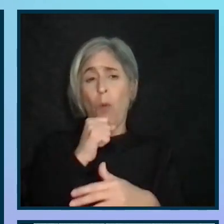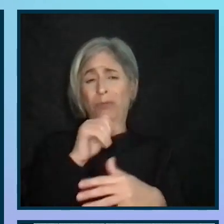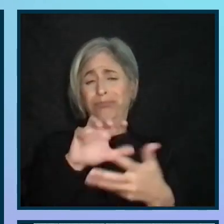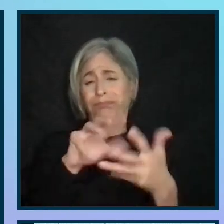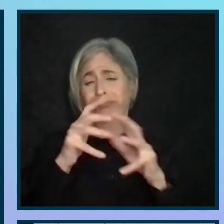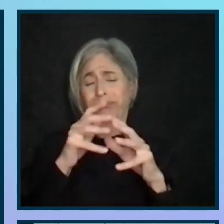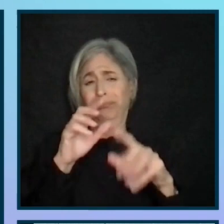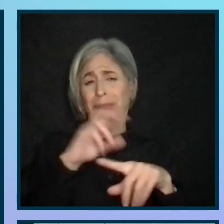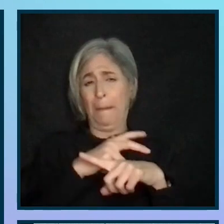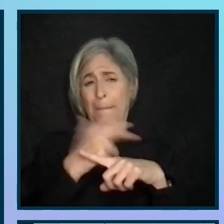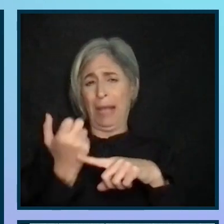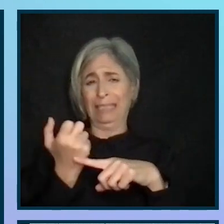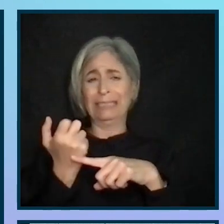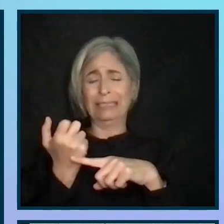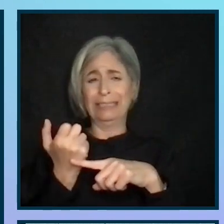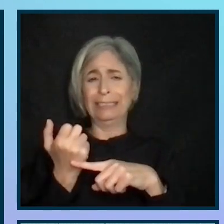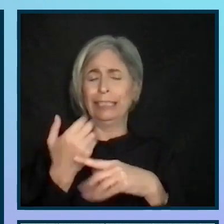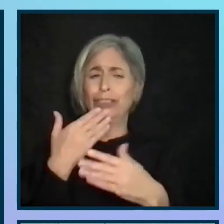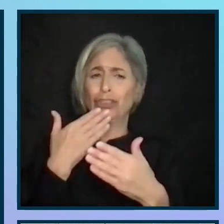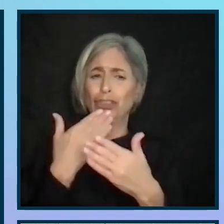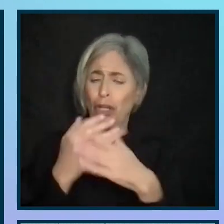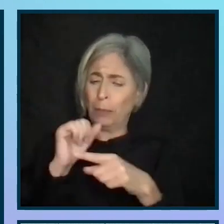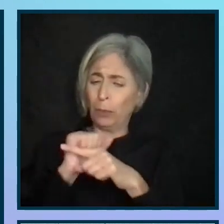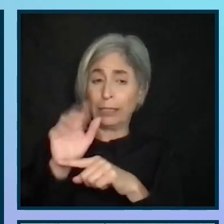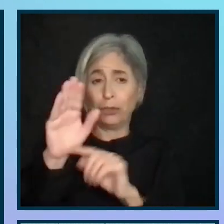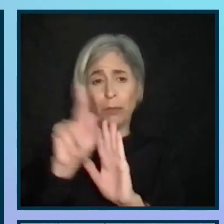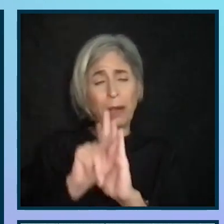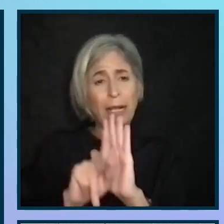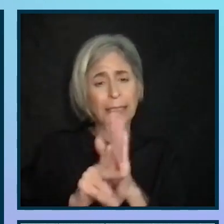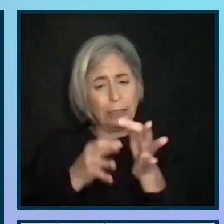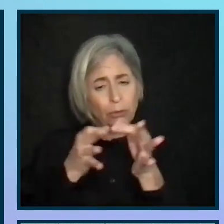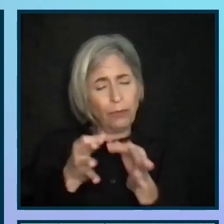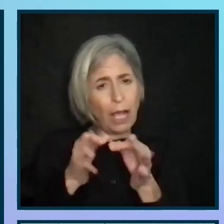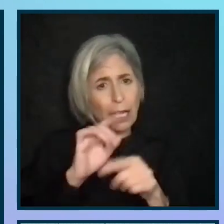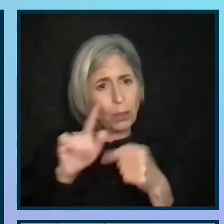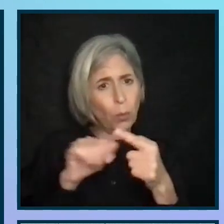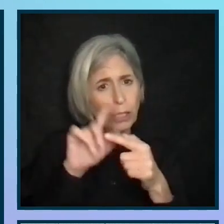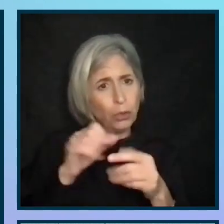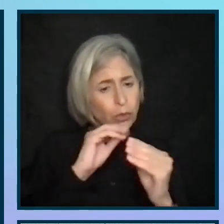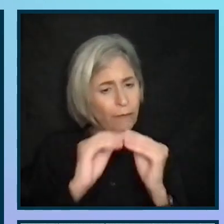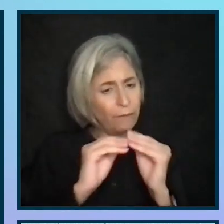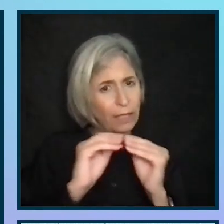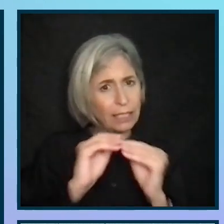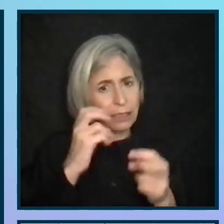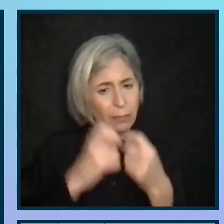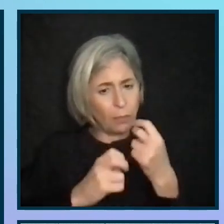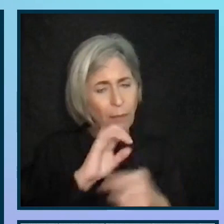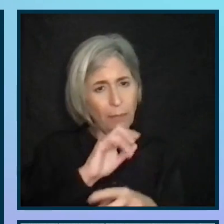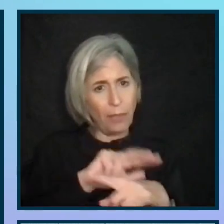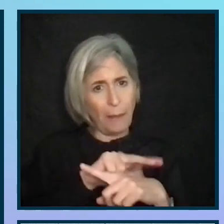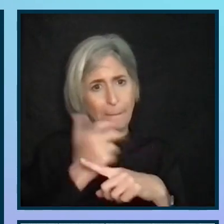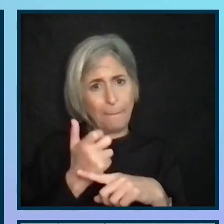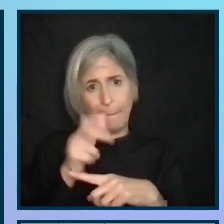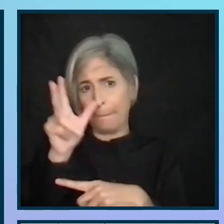It's a really great practice in your policy to define when bugs should be remediated. And Dylan had talked about also defining